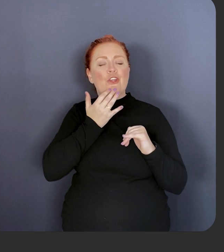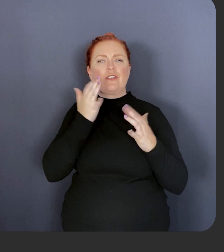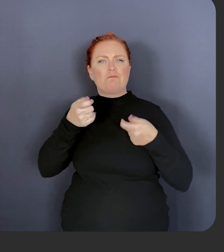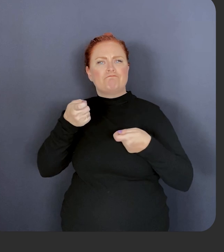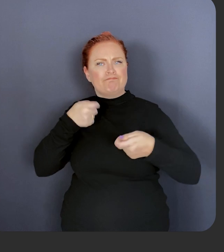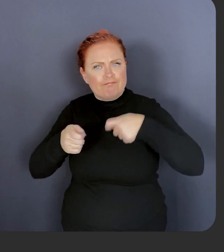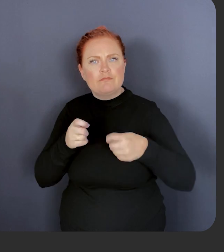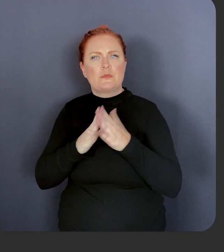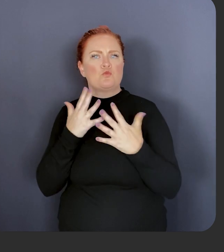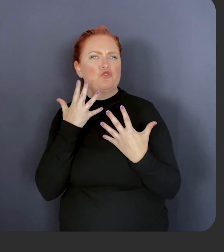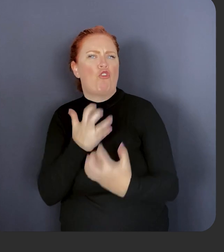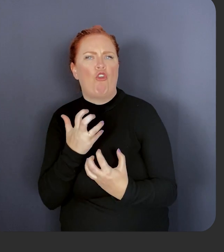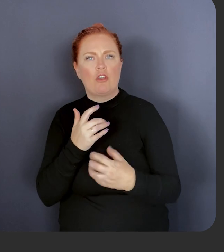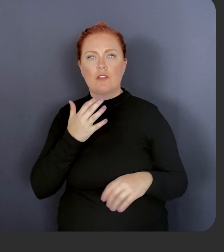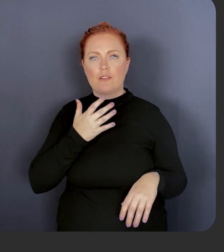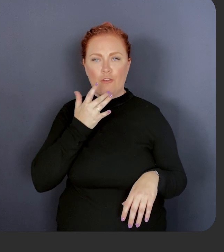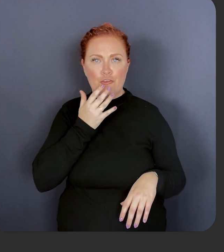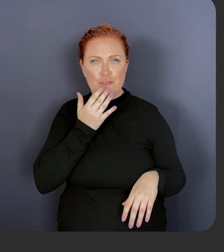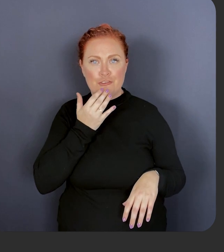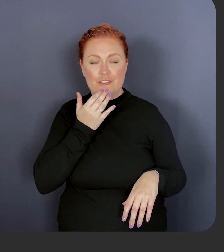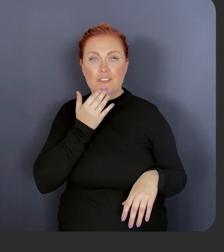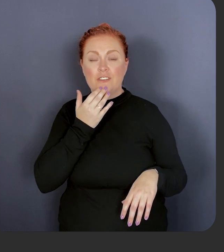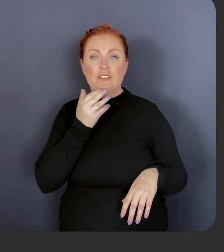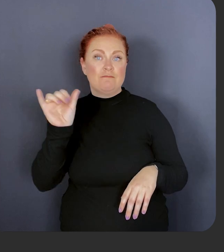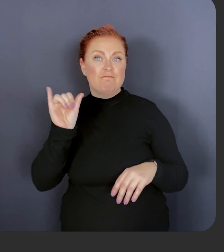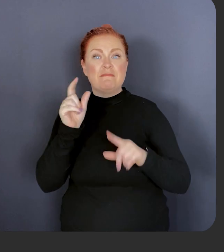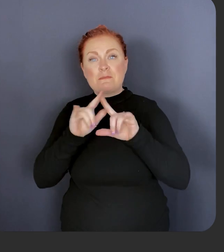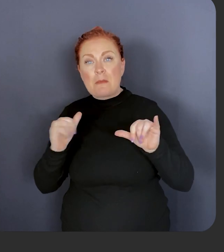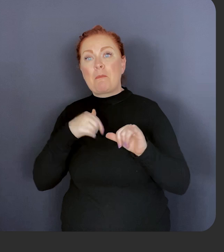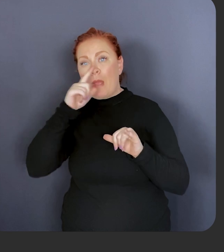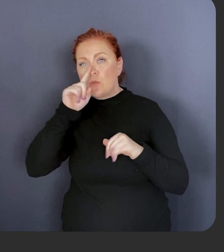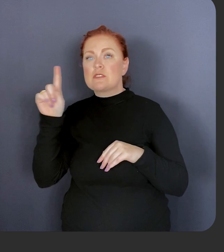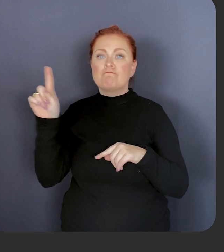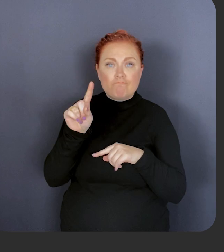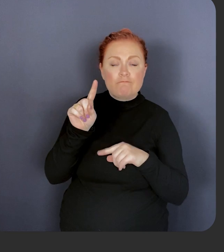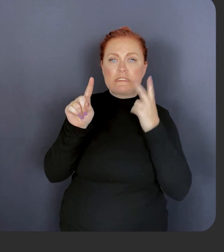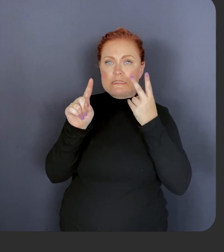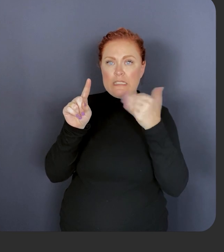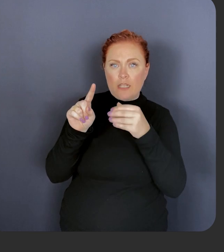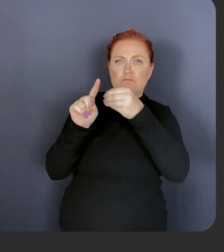swapped to a really dark color. And I can also hover it and see that, again,